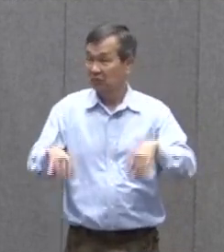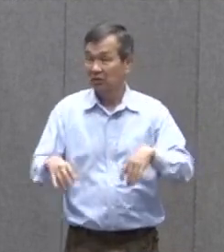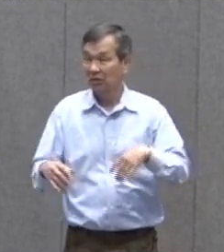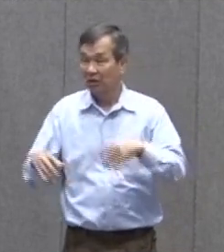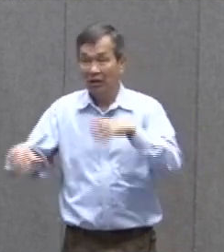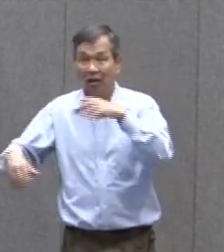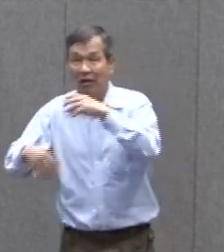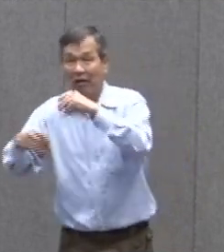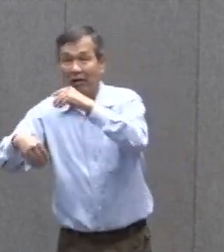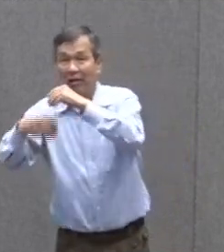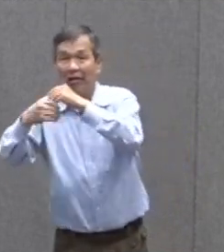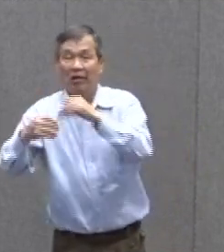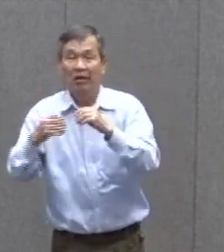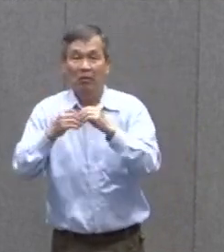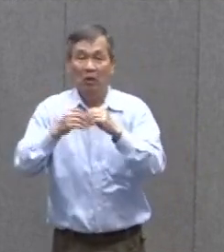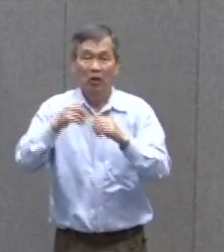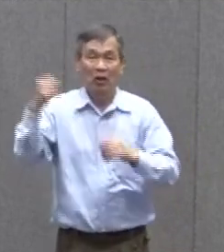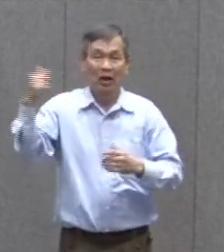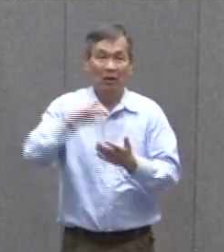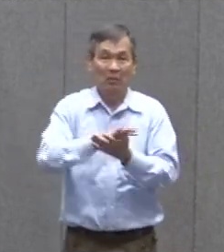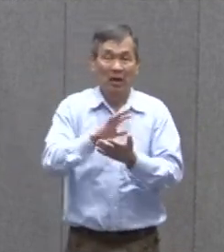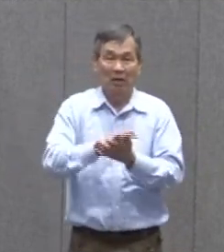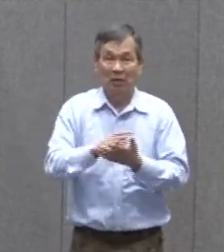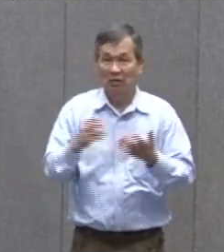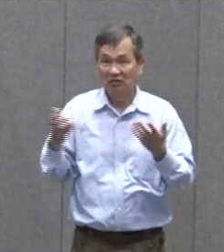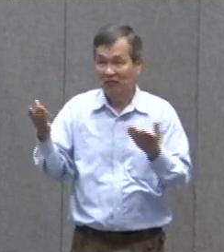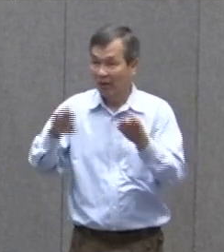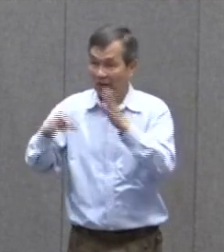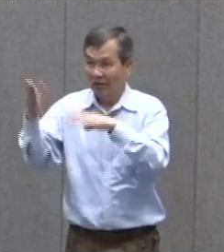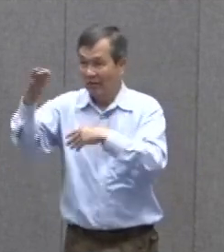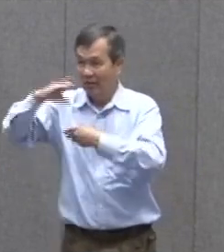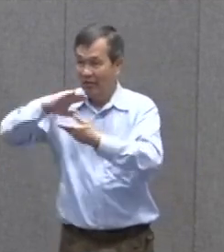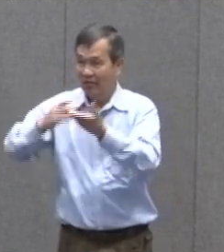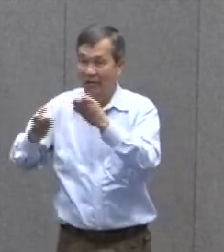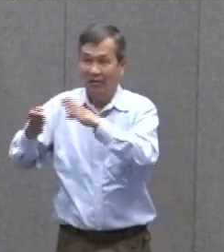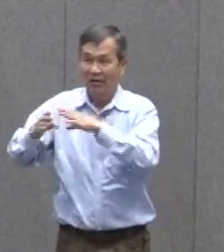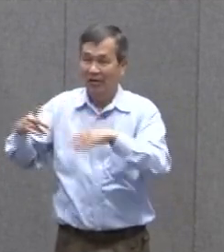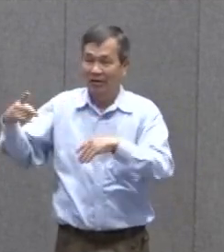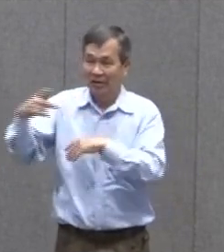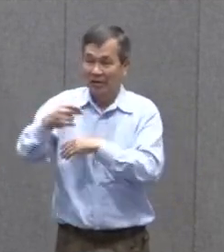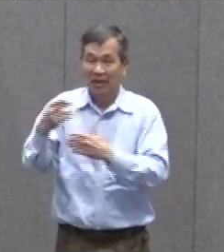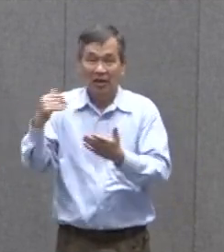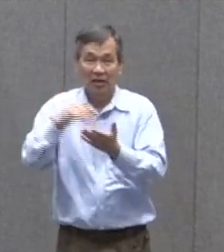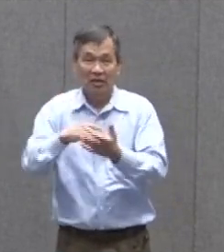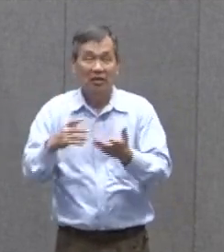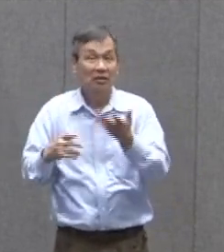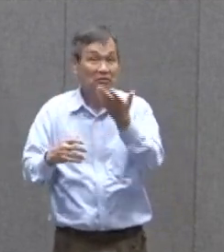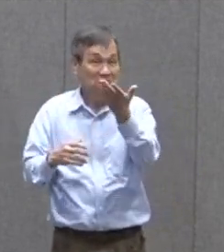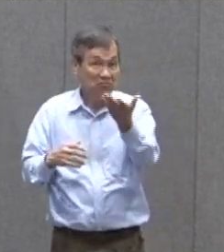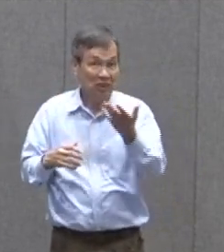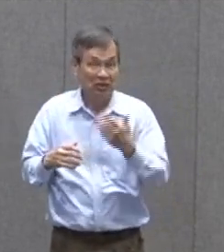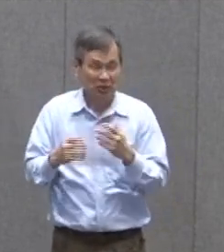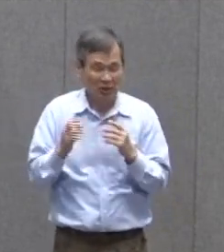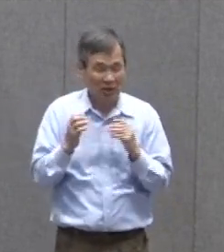using your second piece of paper by folding it and cutting it again so that you have even more cards.